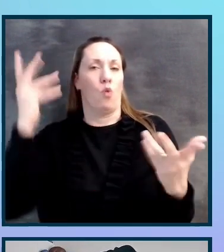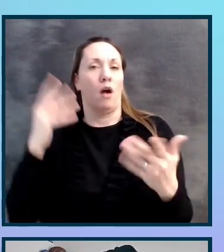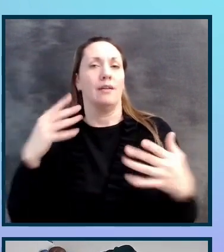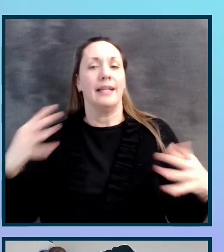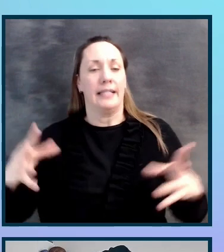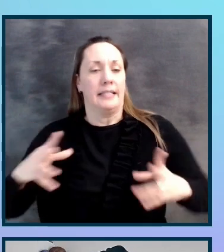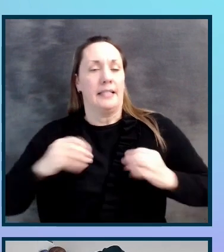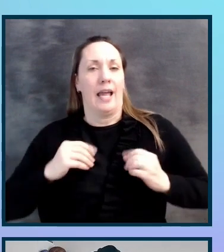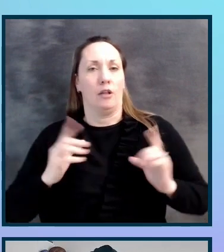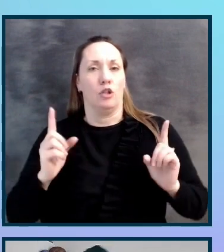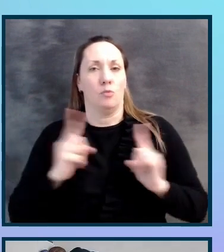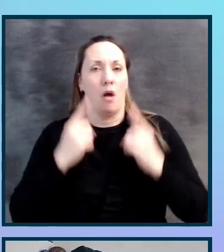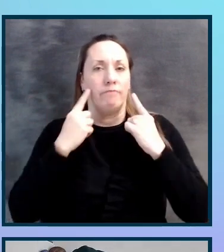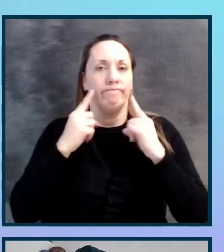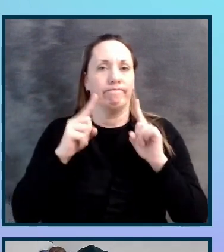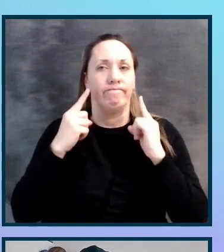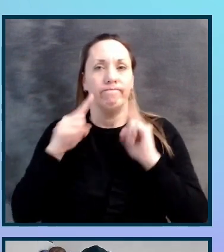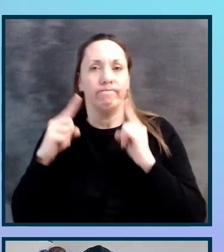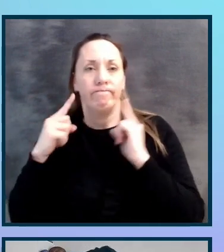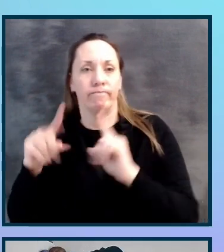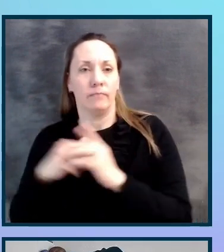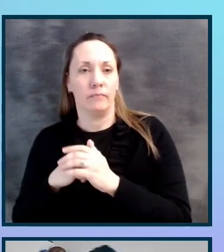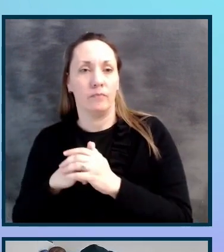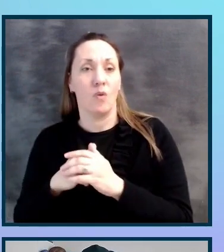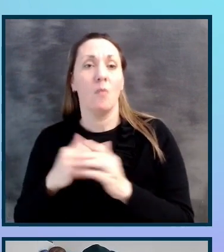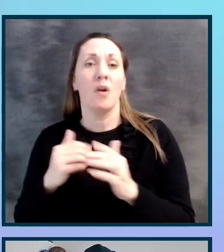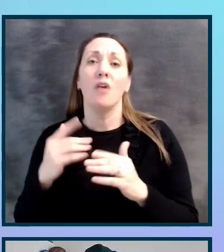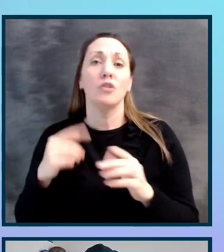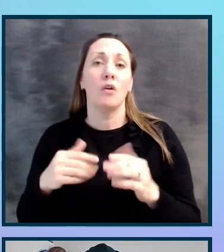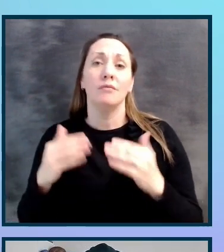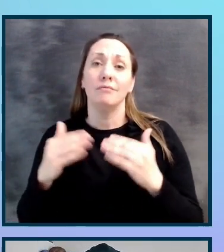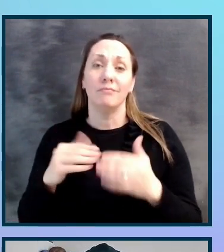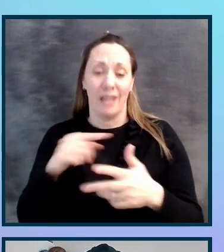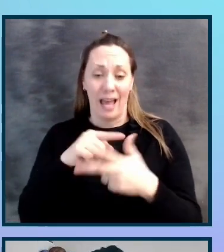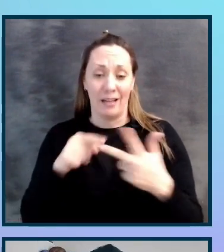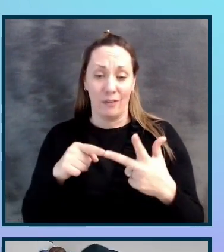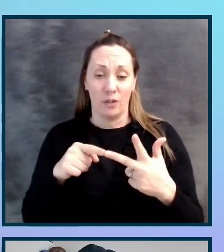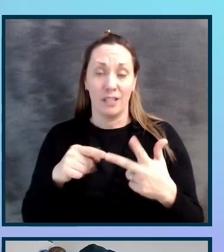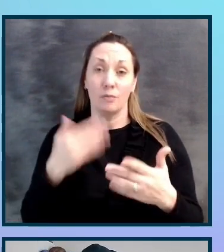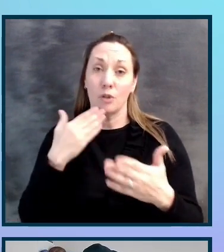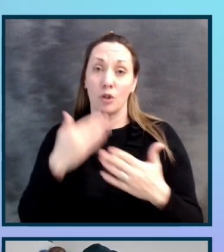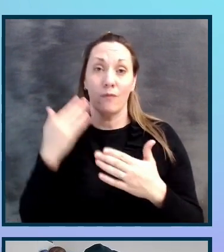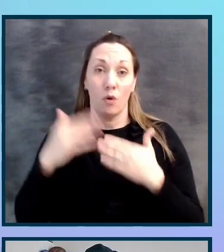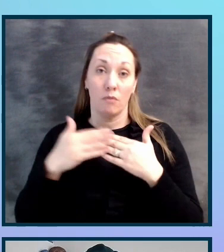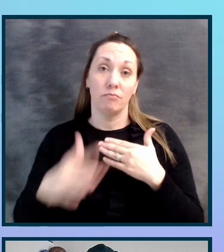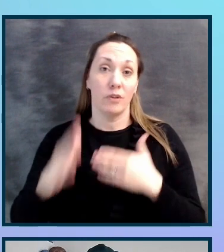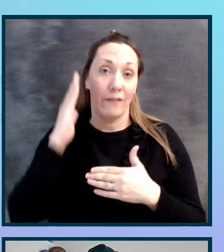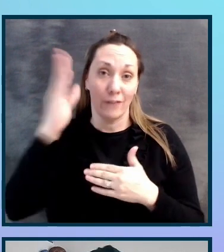for the future just doing any of these three things automatically get people on board with accessibility,